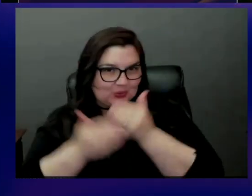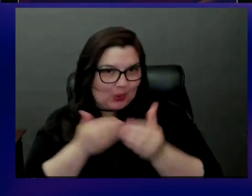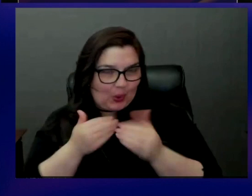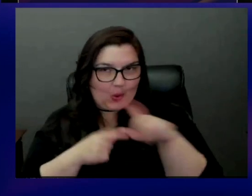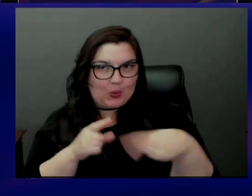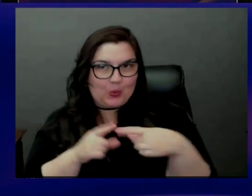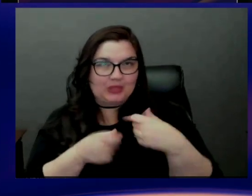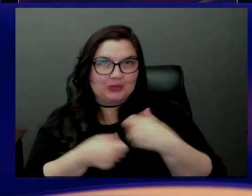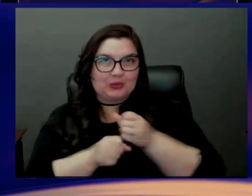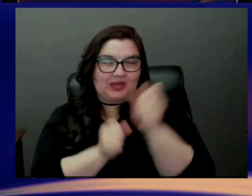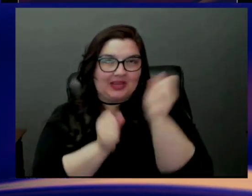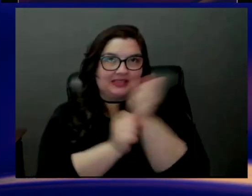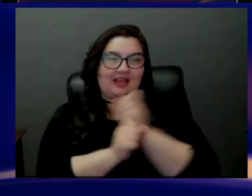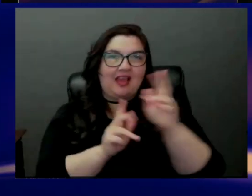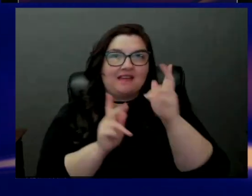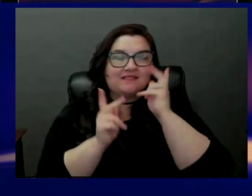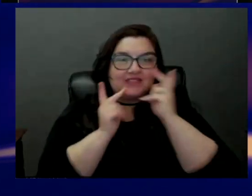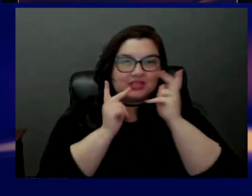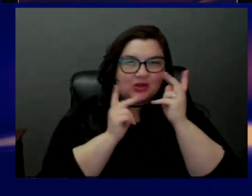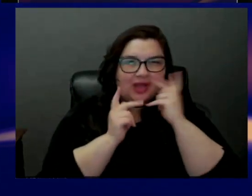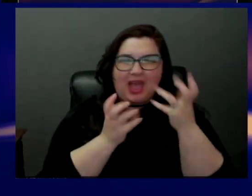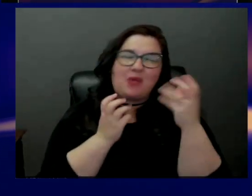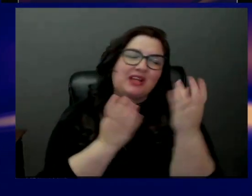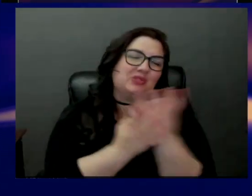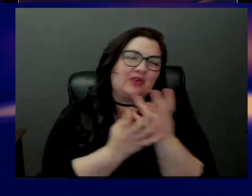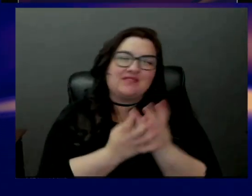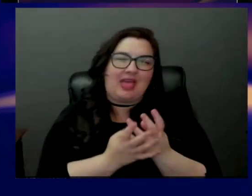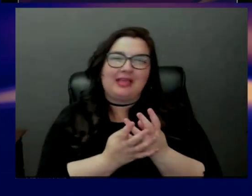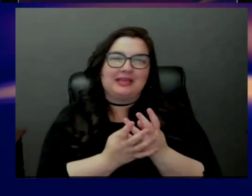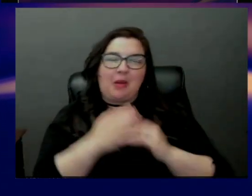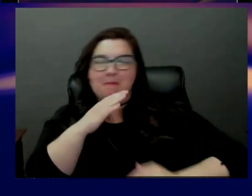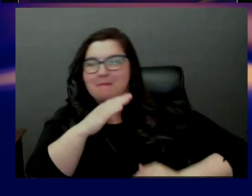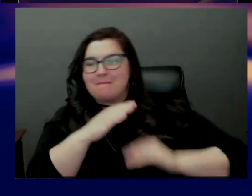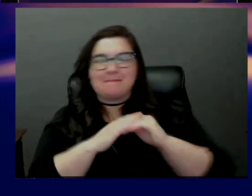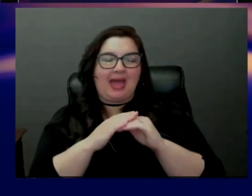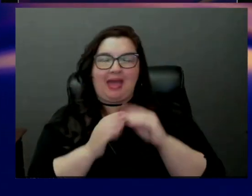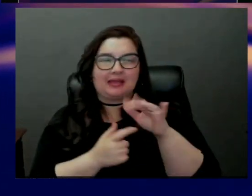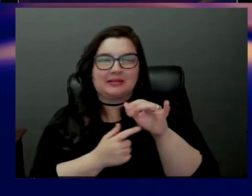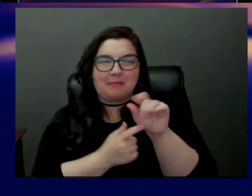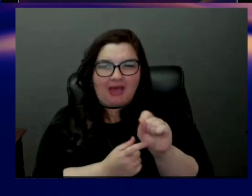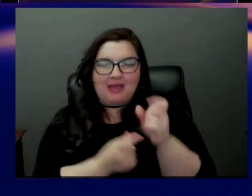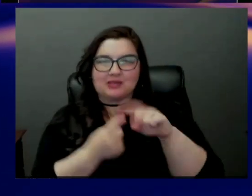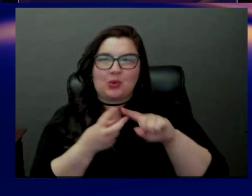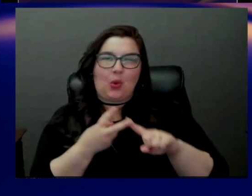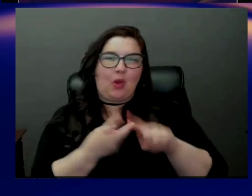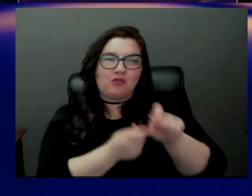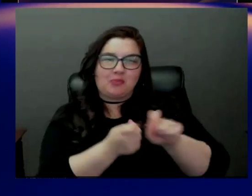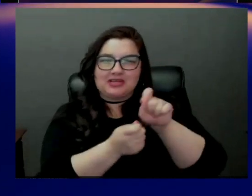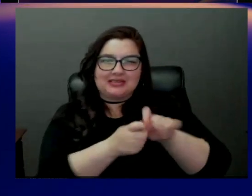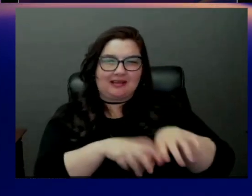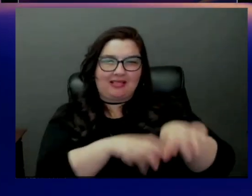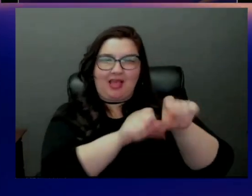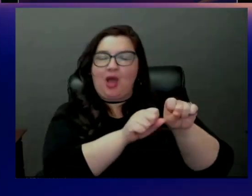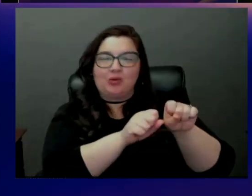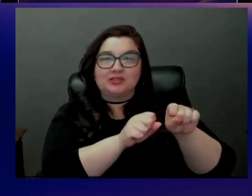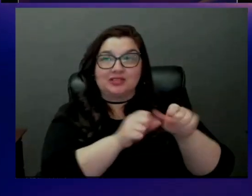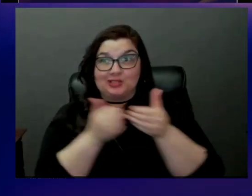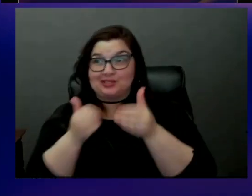you know what, I just really want to filter just to the max bytes or for this particular host. You just pipe You just add it and pipe it through the result and create a query.